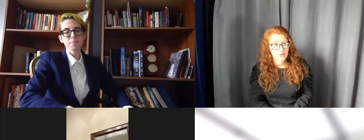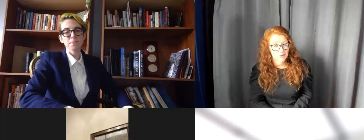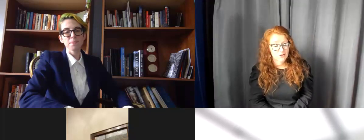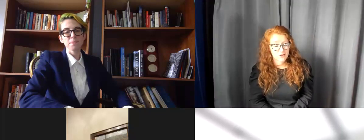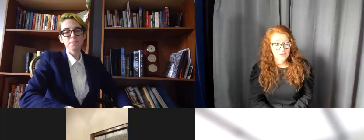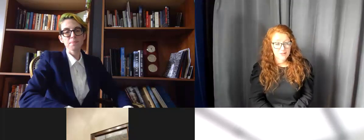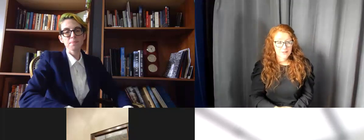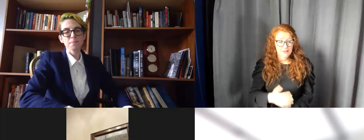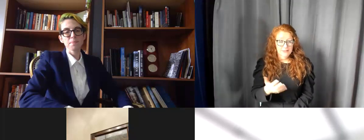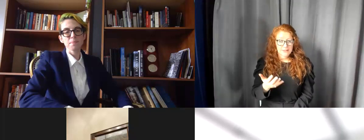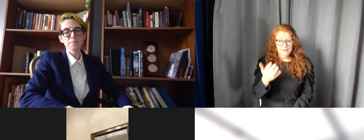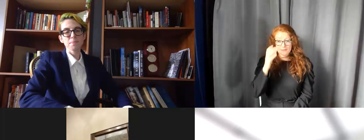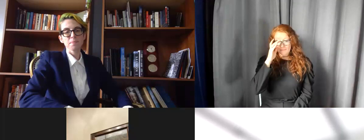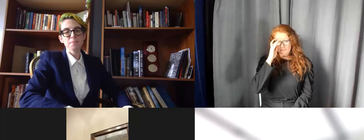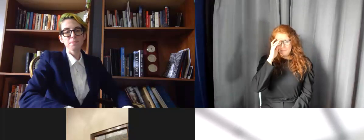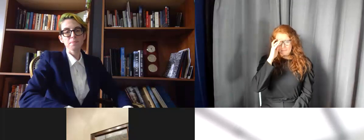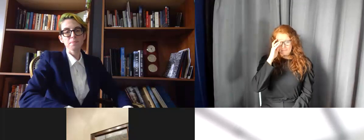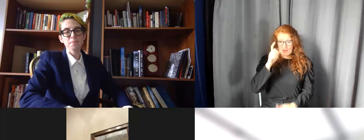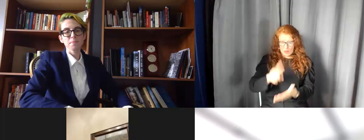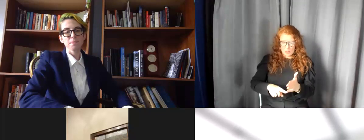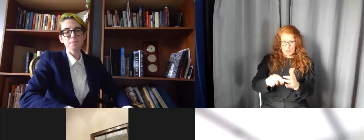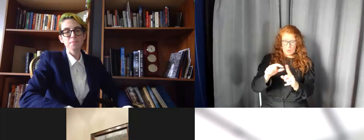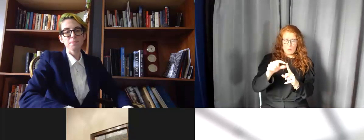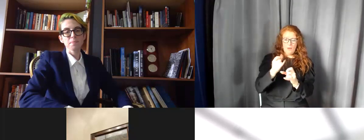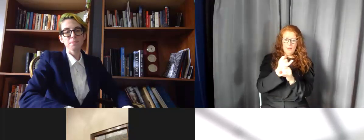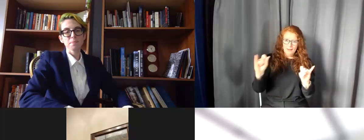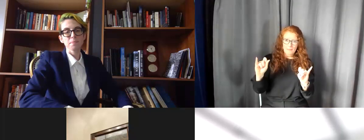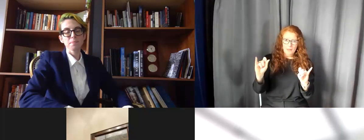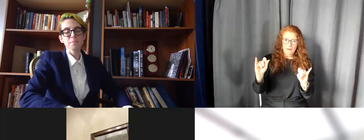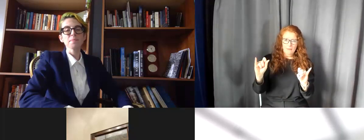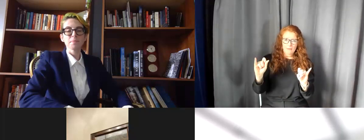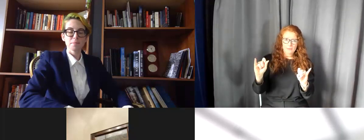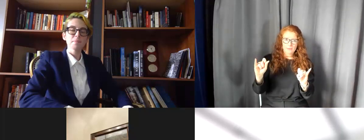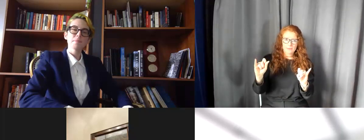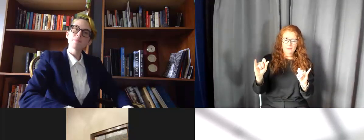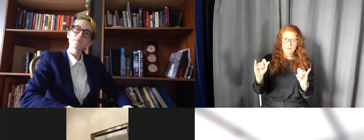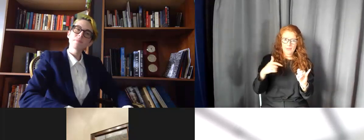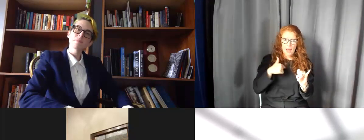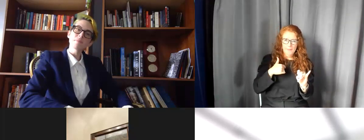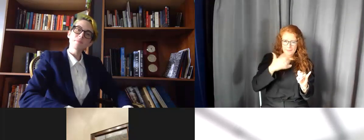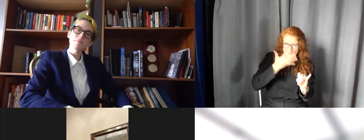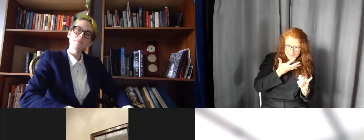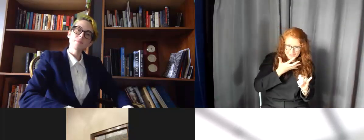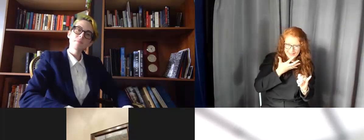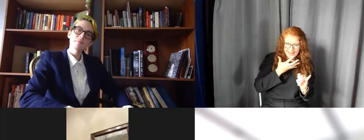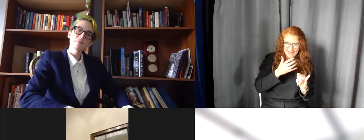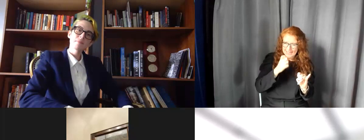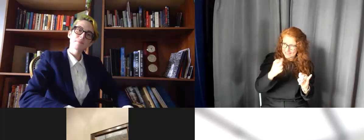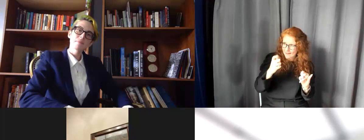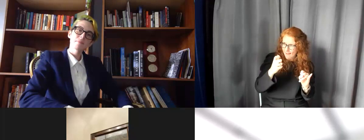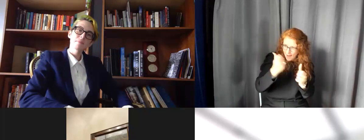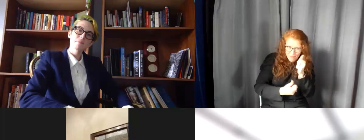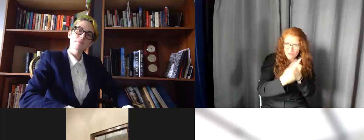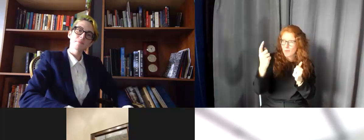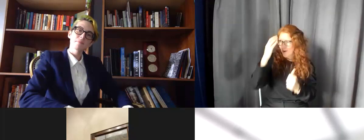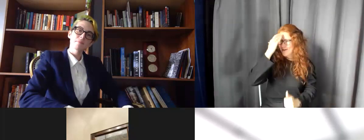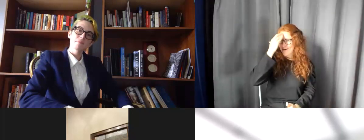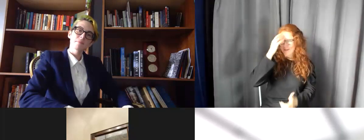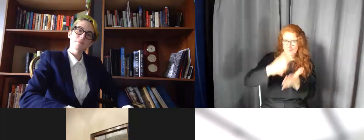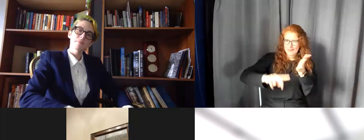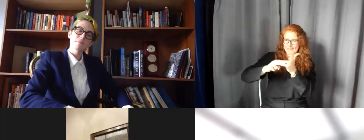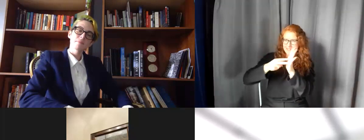Jordan Radford: accepted as independence, or like, known as Independence, because we we do live in an individualistic society of